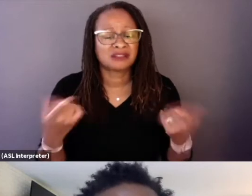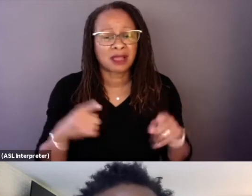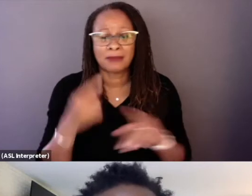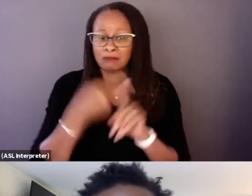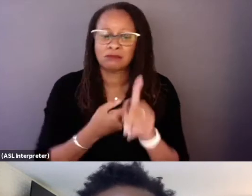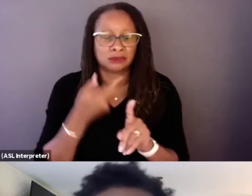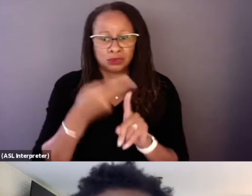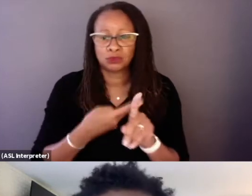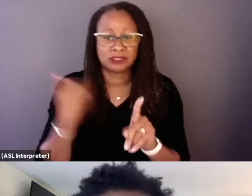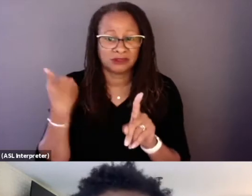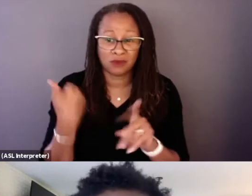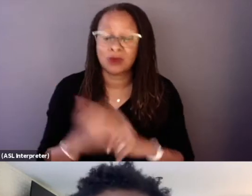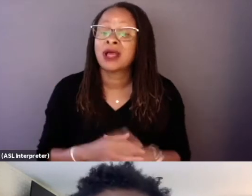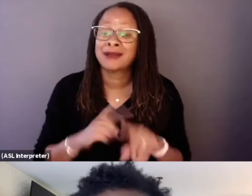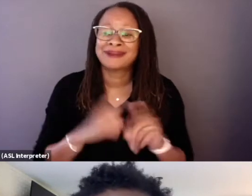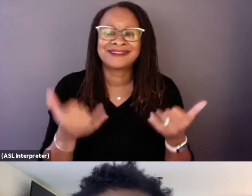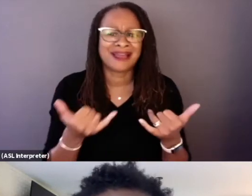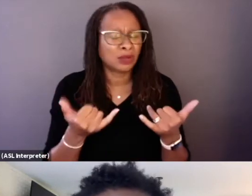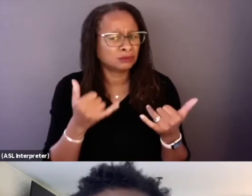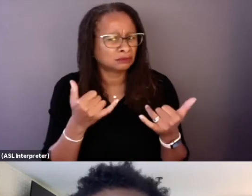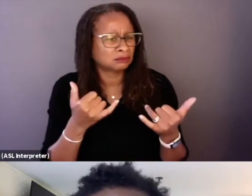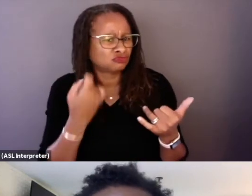but was only then getting the attention